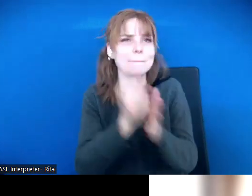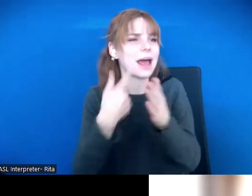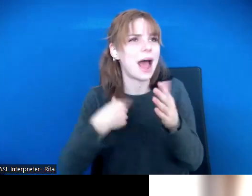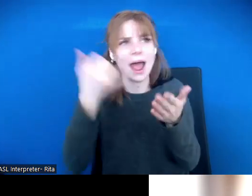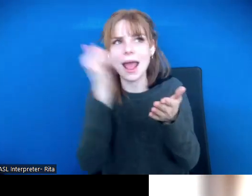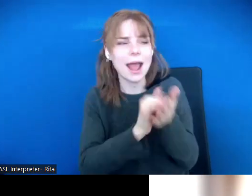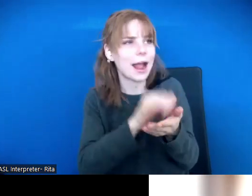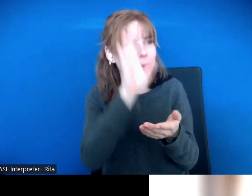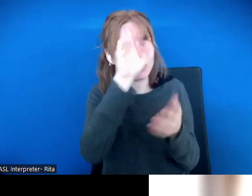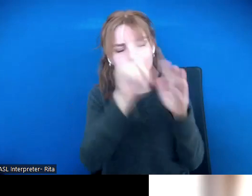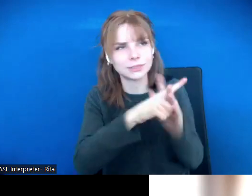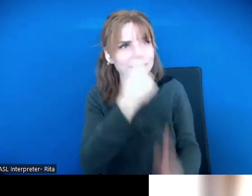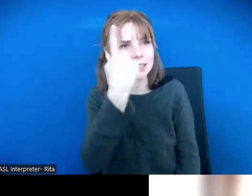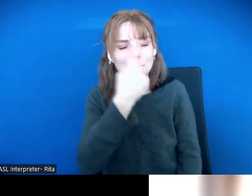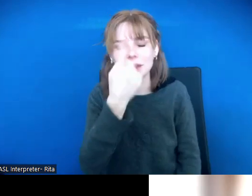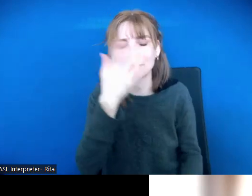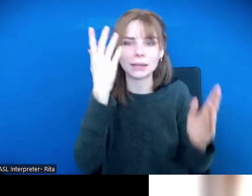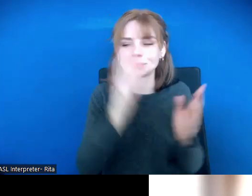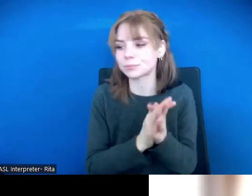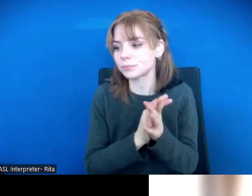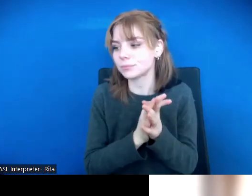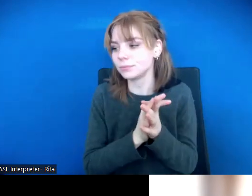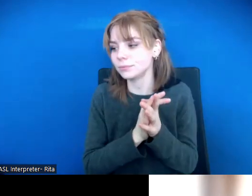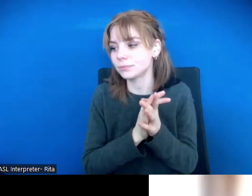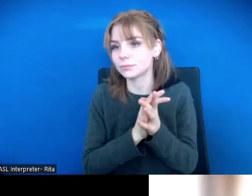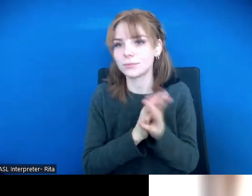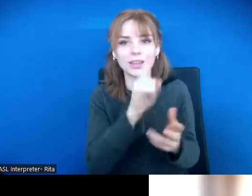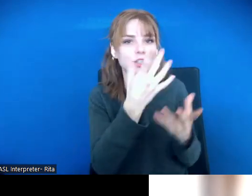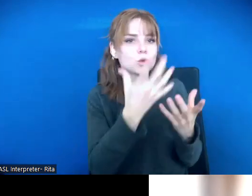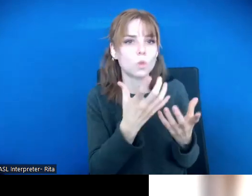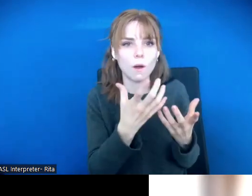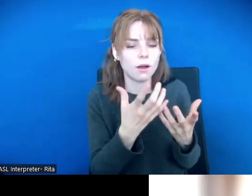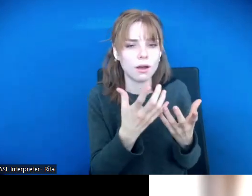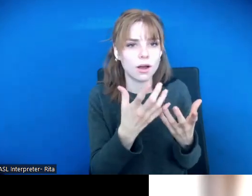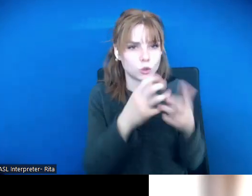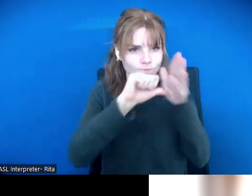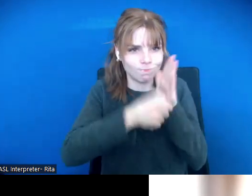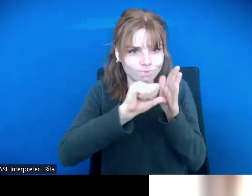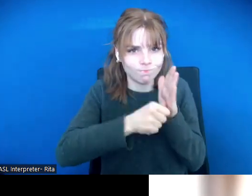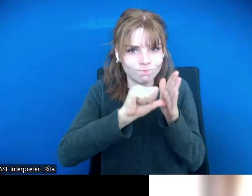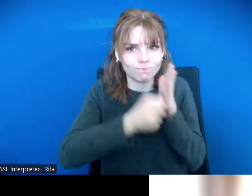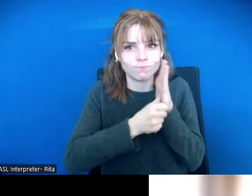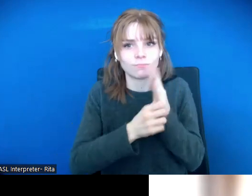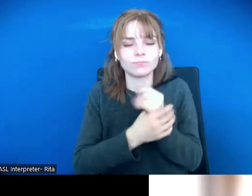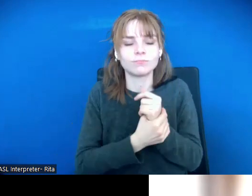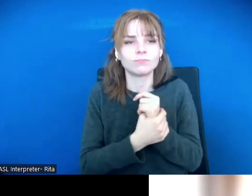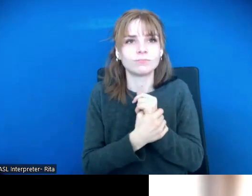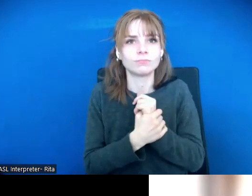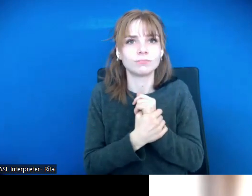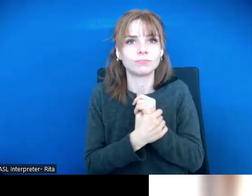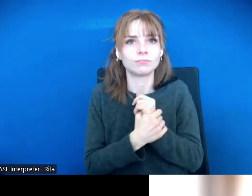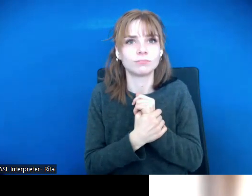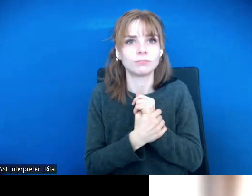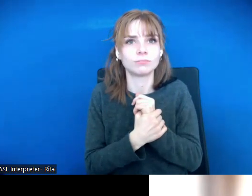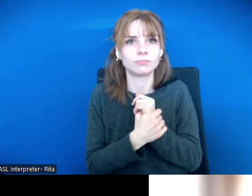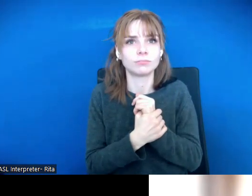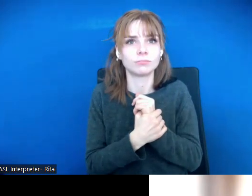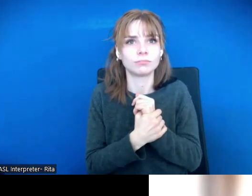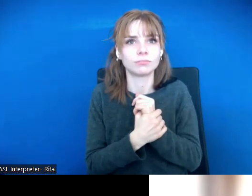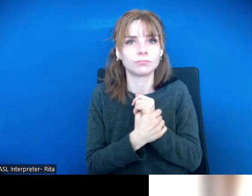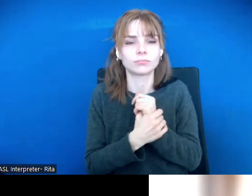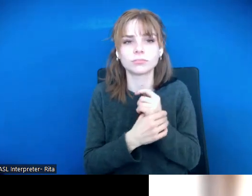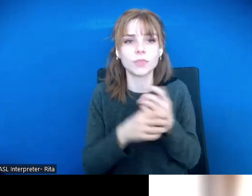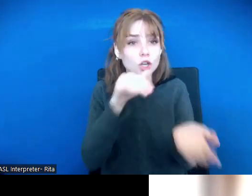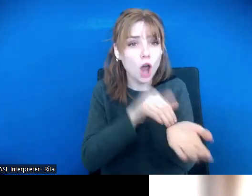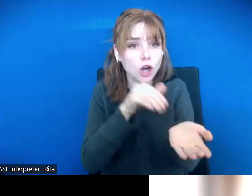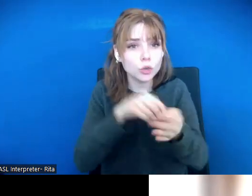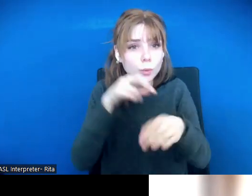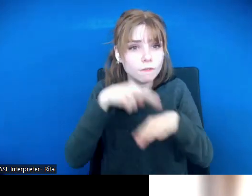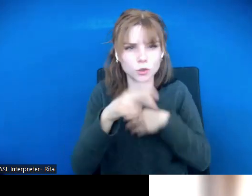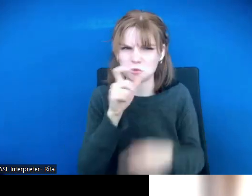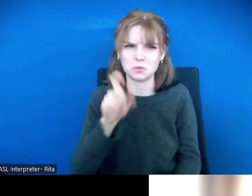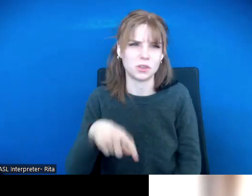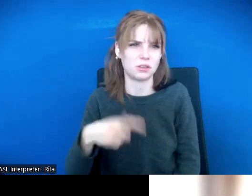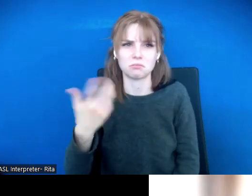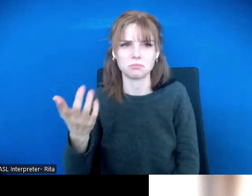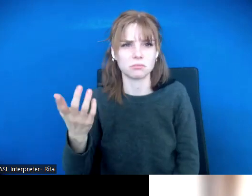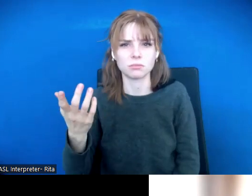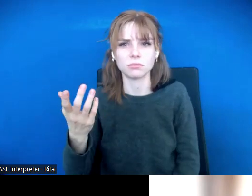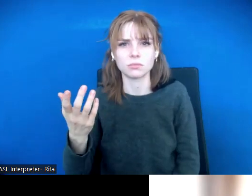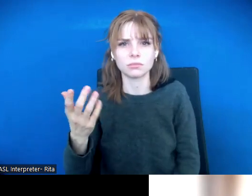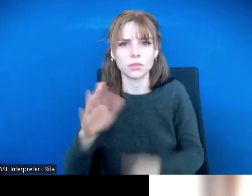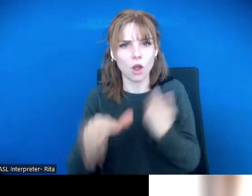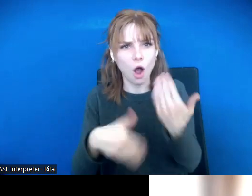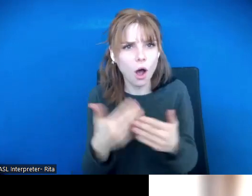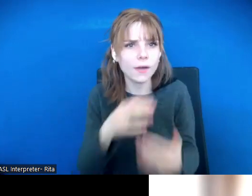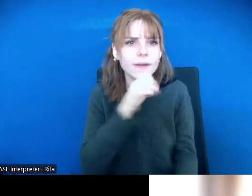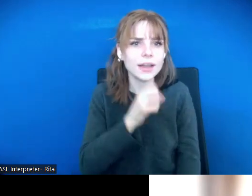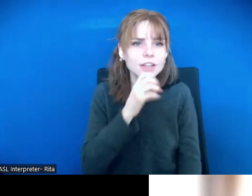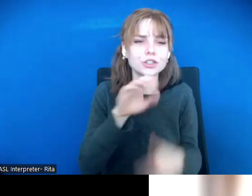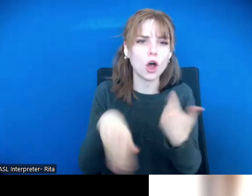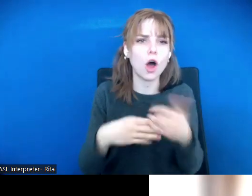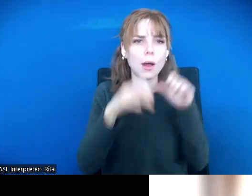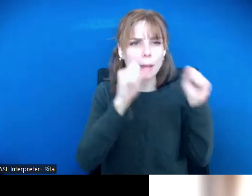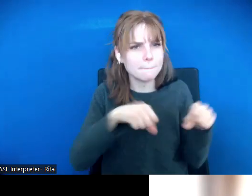That is wonderful. Is there anything else you want to add before --